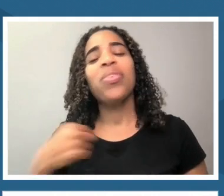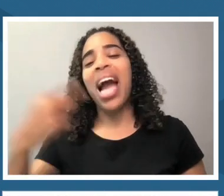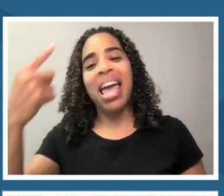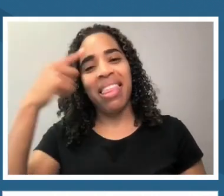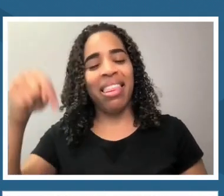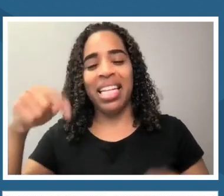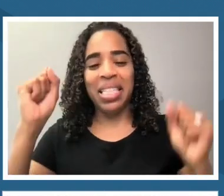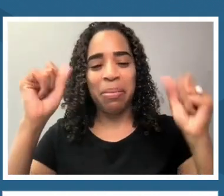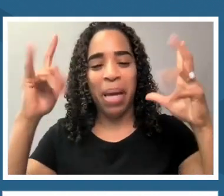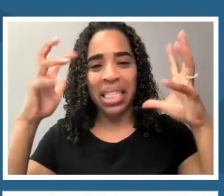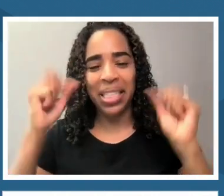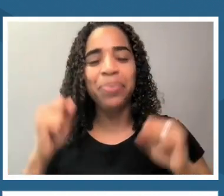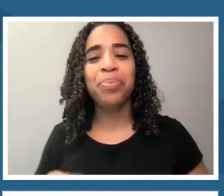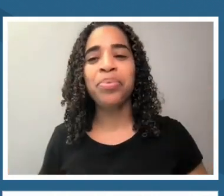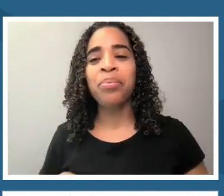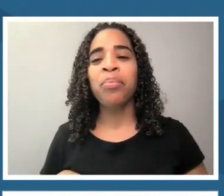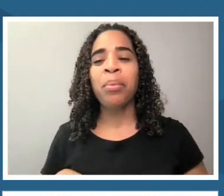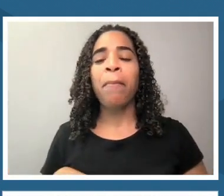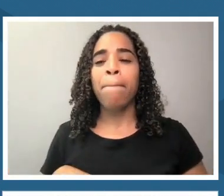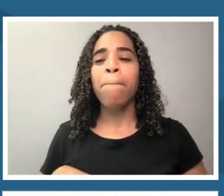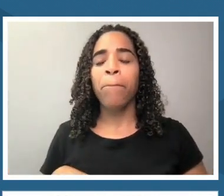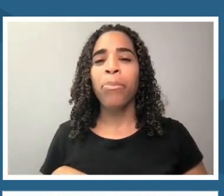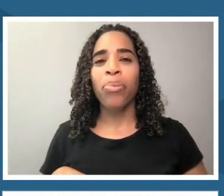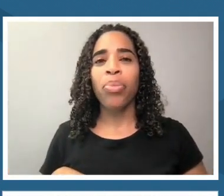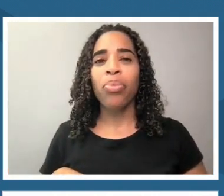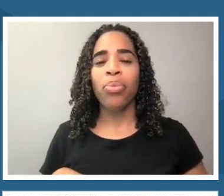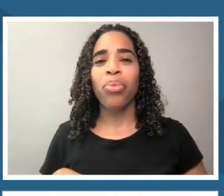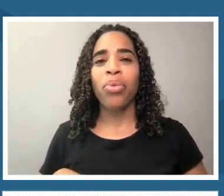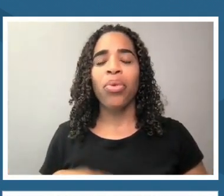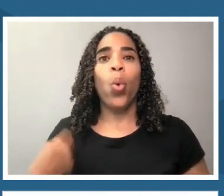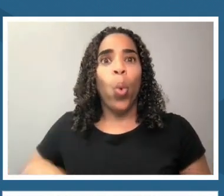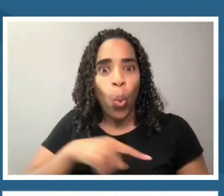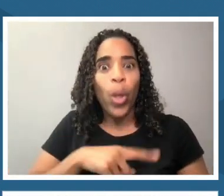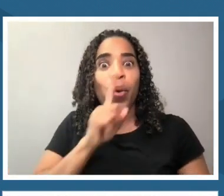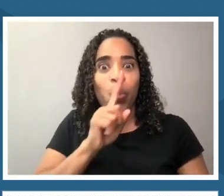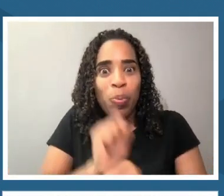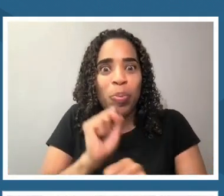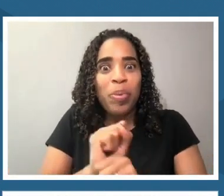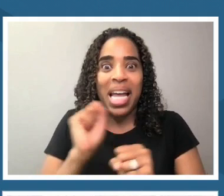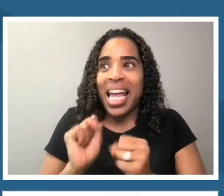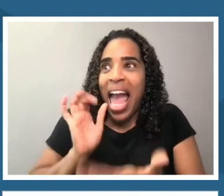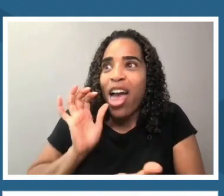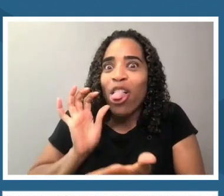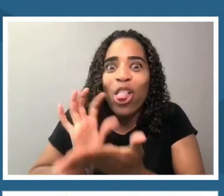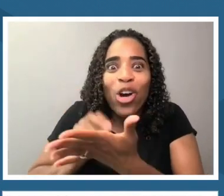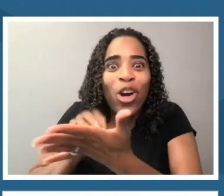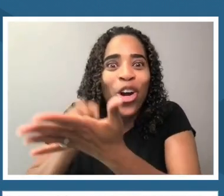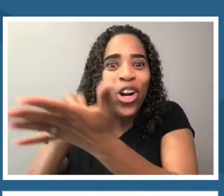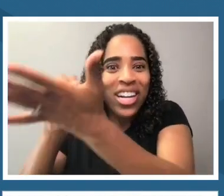how much we can learn by being light